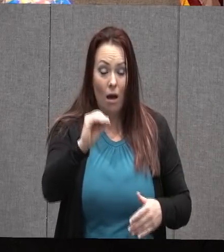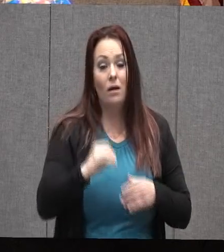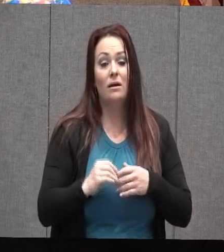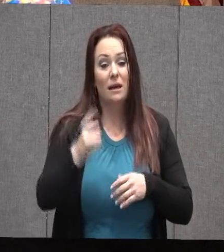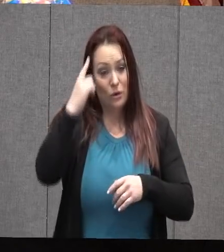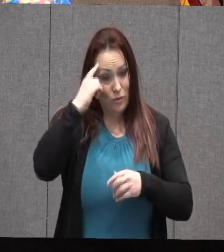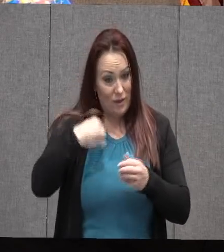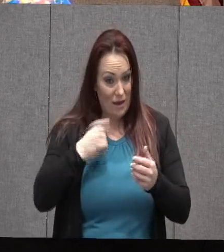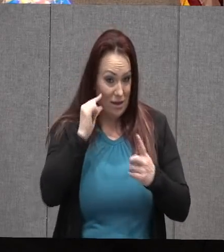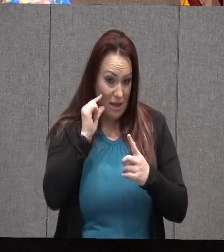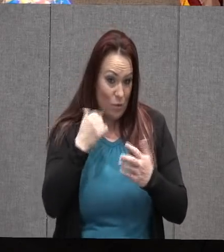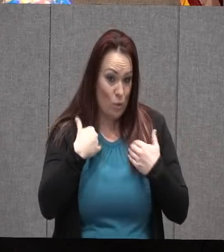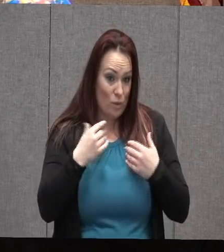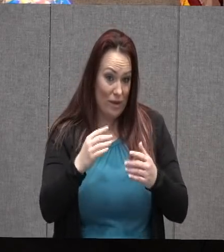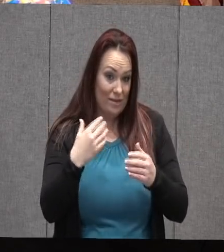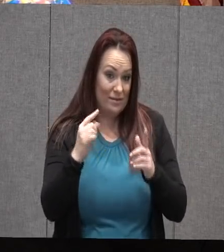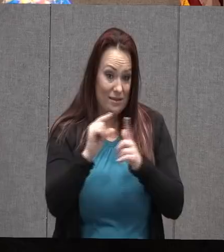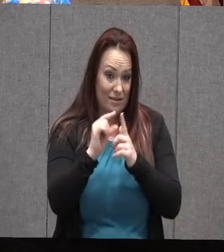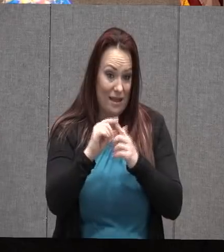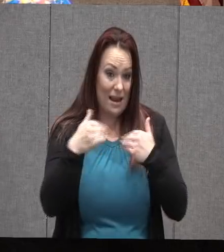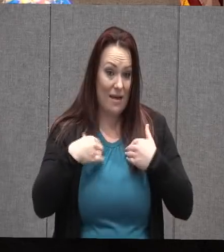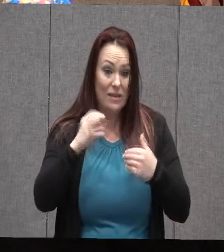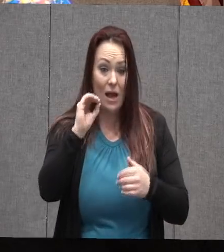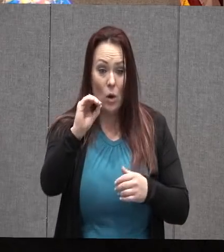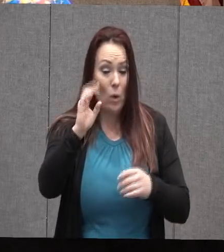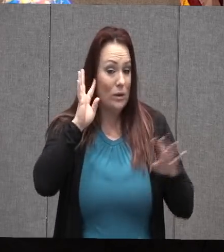that have the o sound in them or oh?